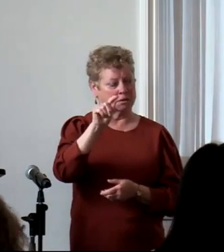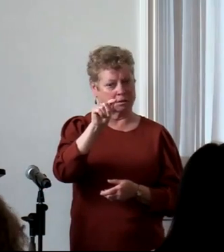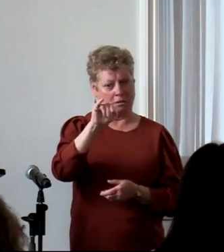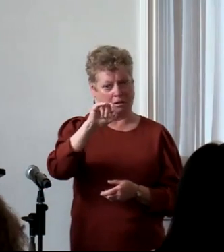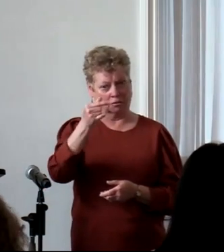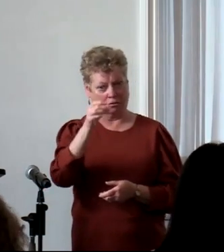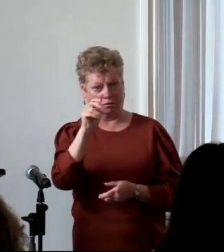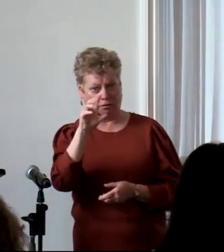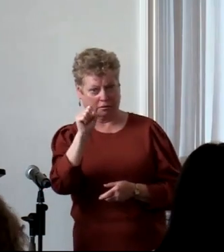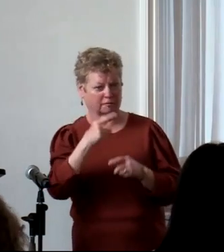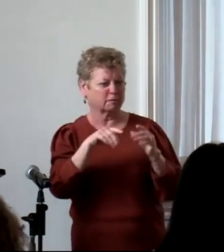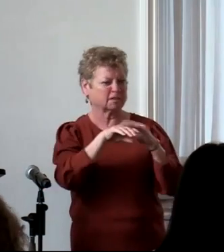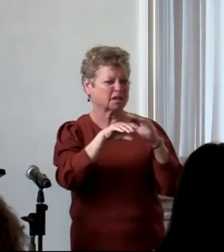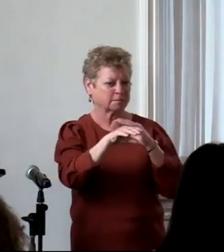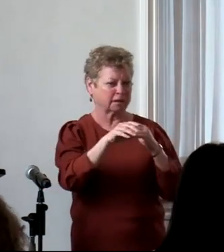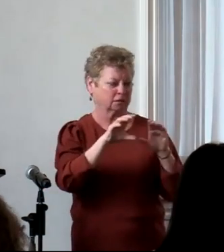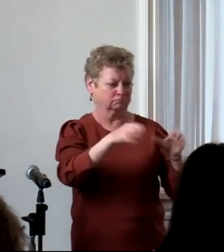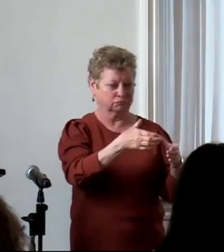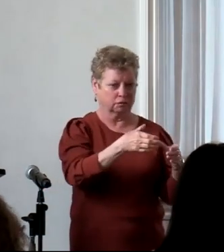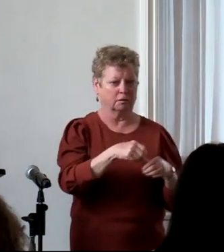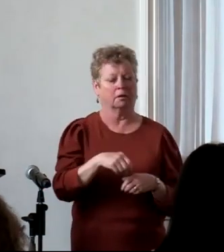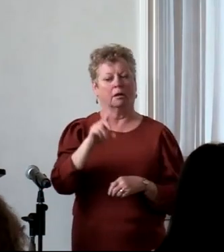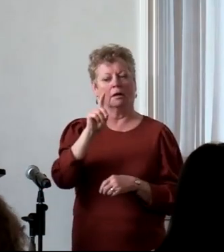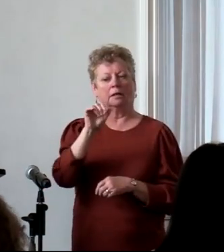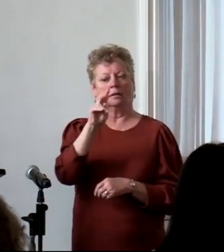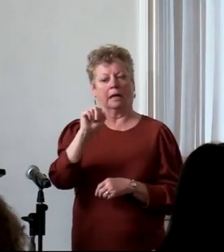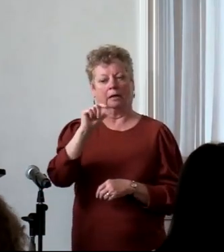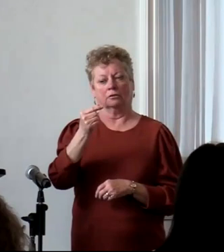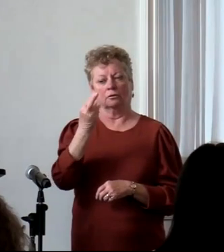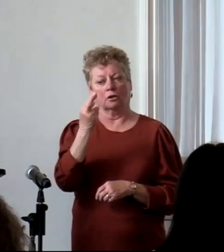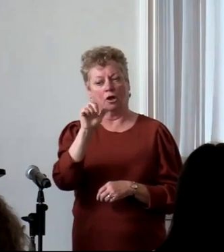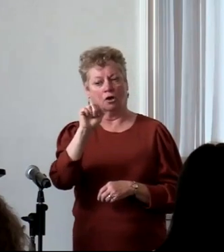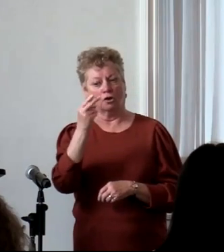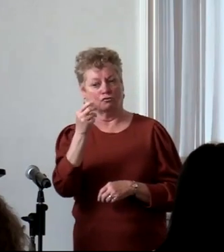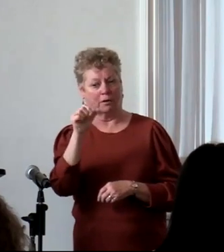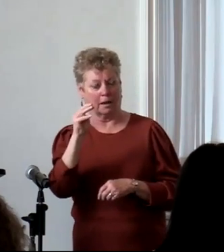Danny Graham the Chief Engagement Officer from Engage Nova Scotia.